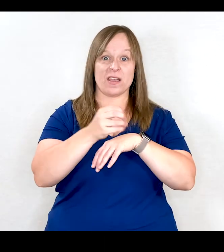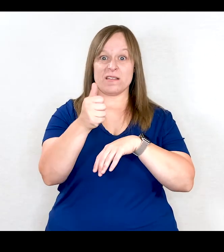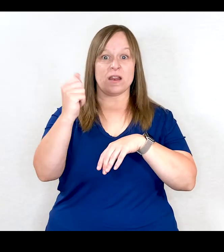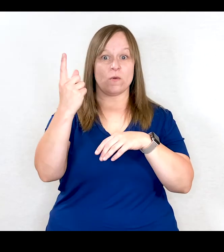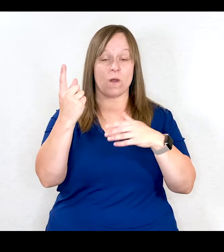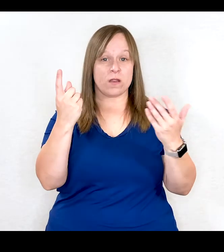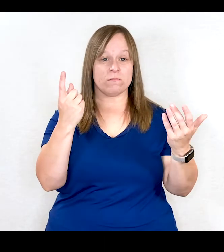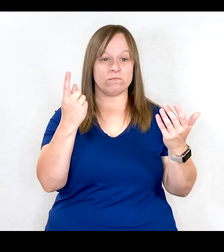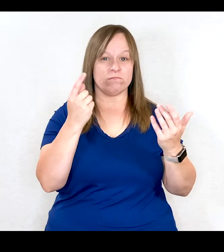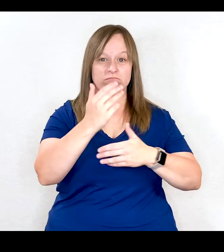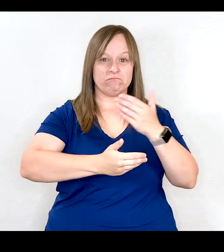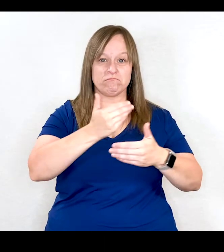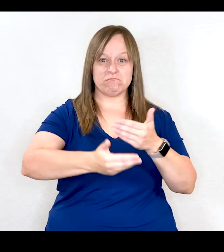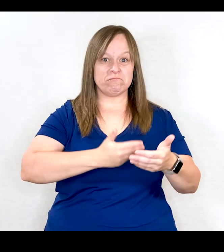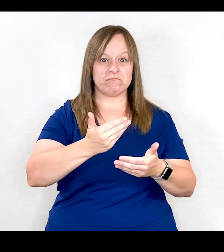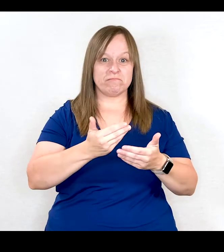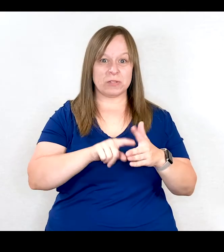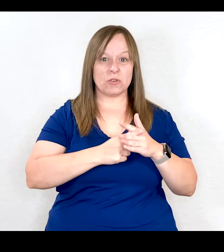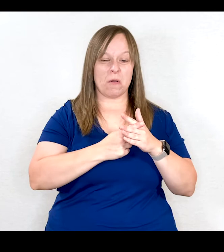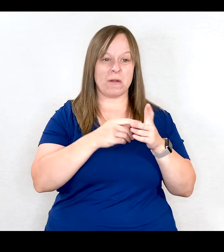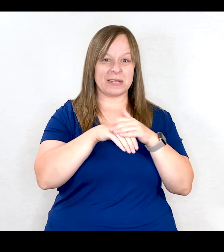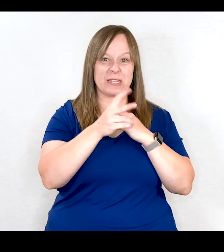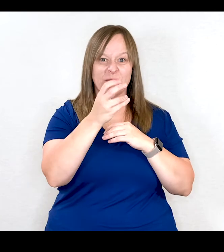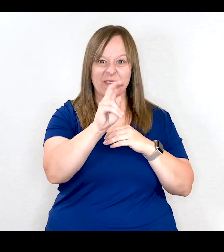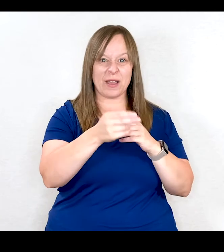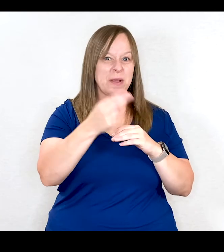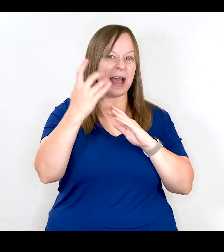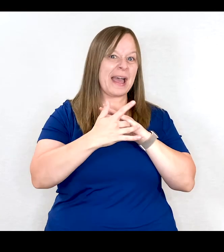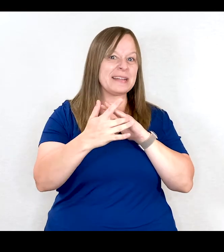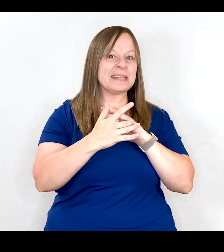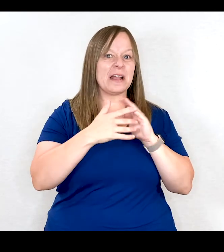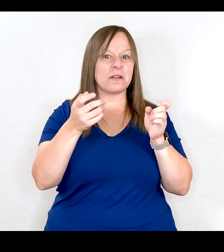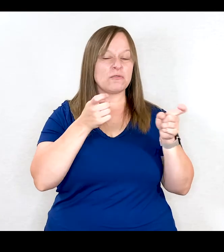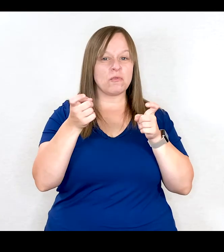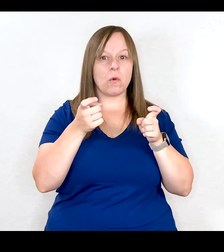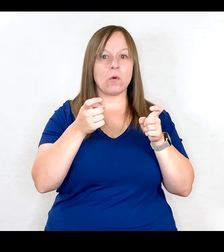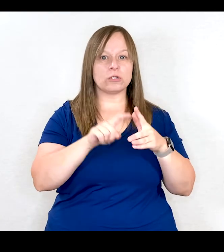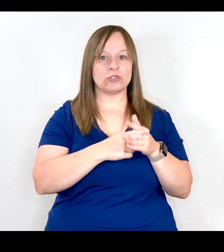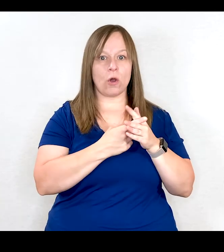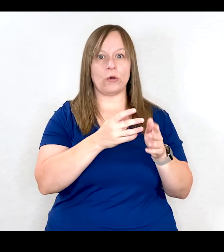My advice to anyone else who is pursuing a new accessible van with hi-tech driving controls,